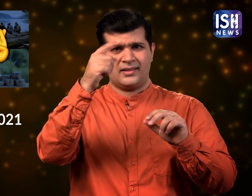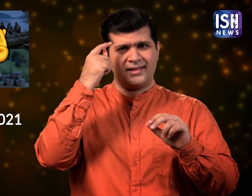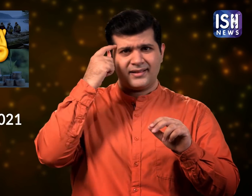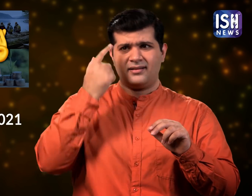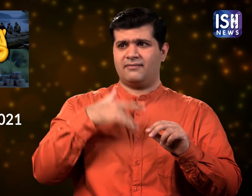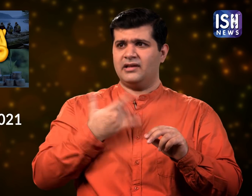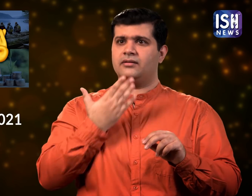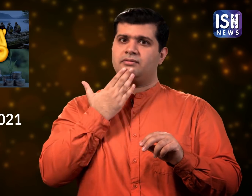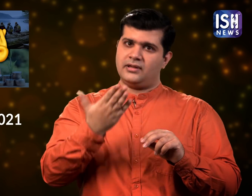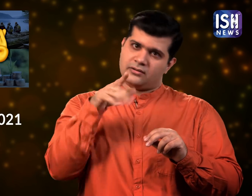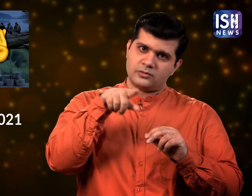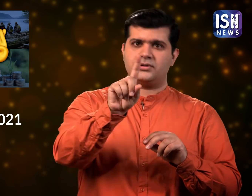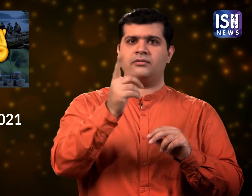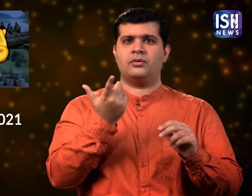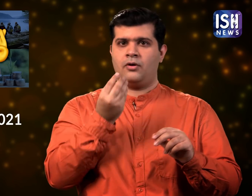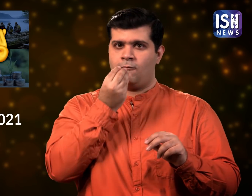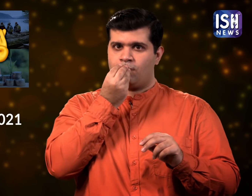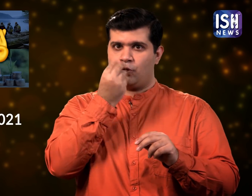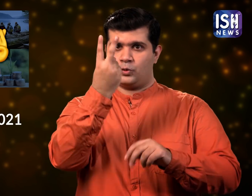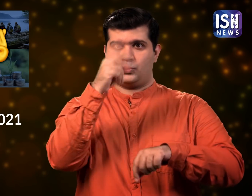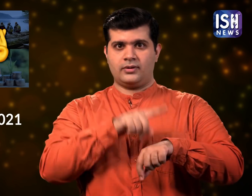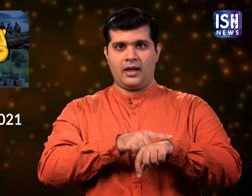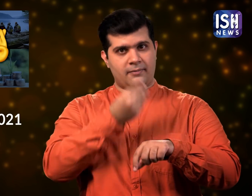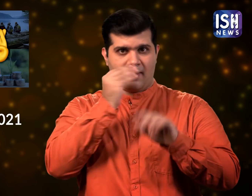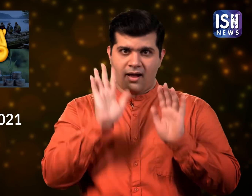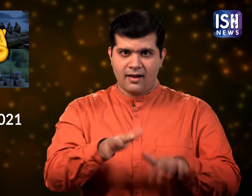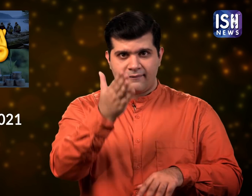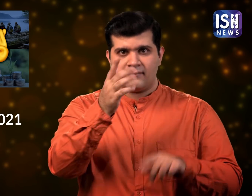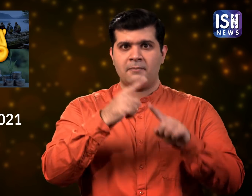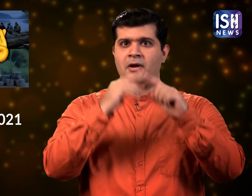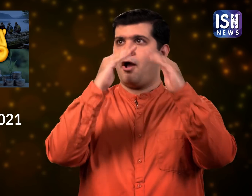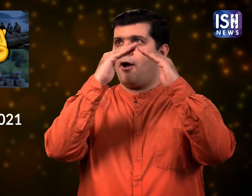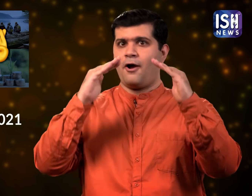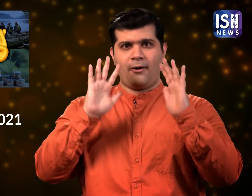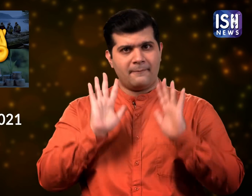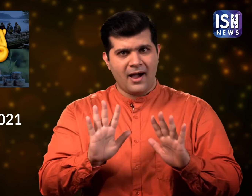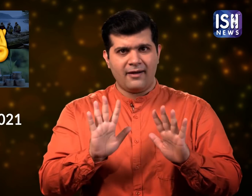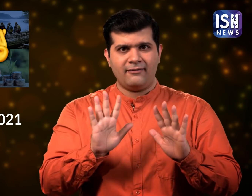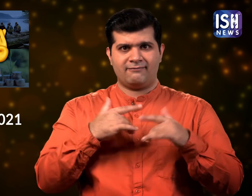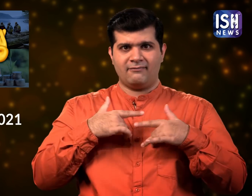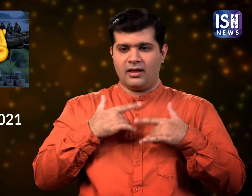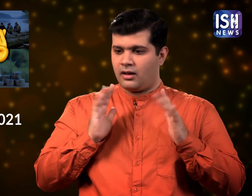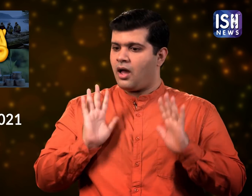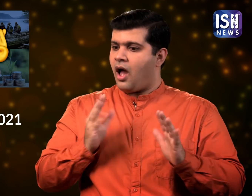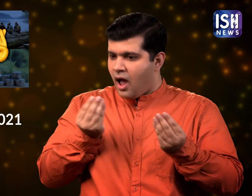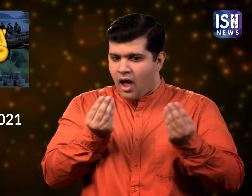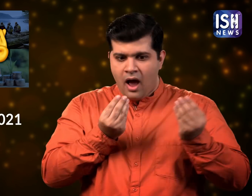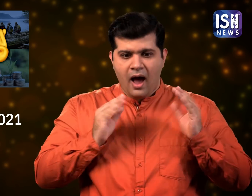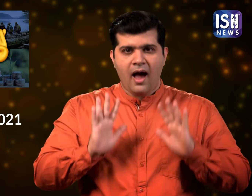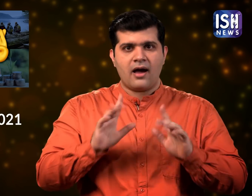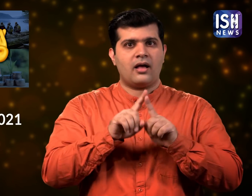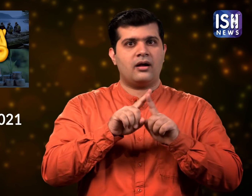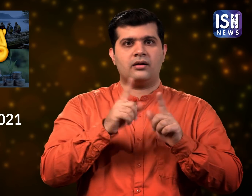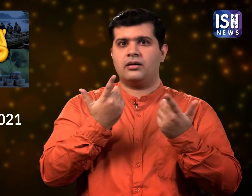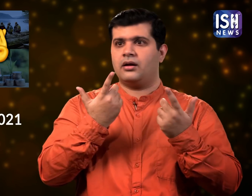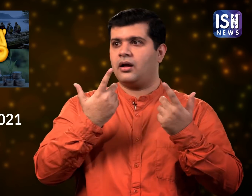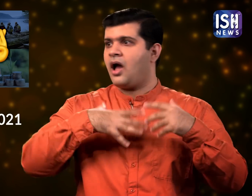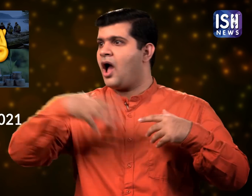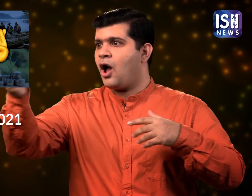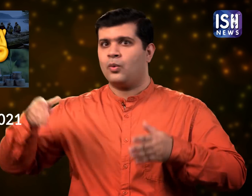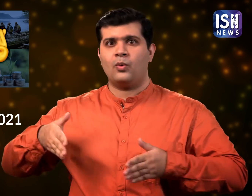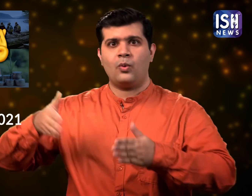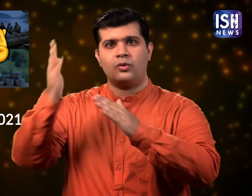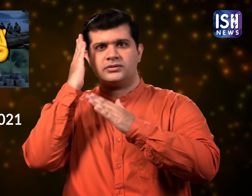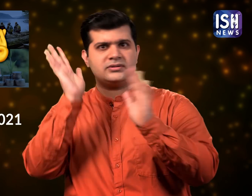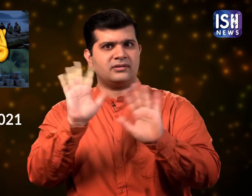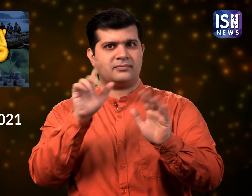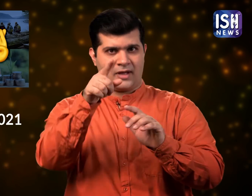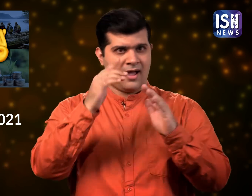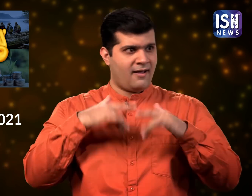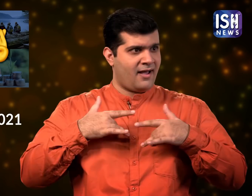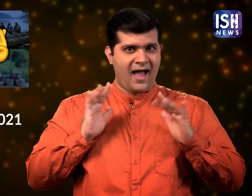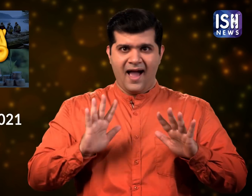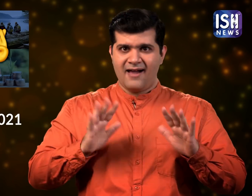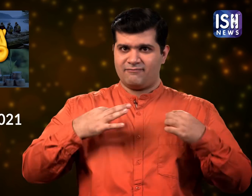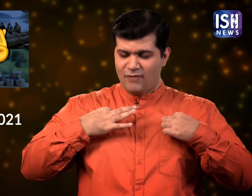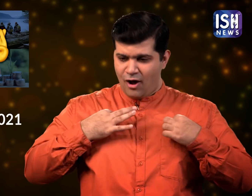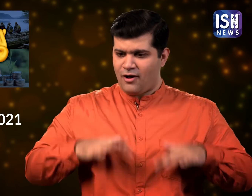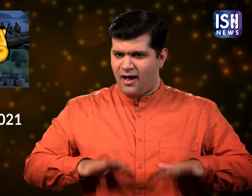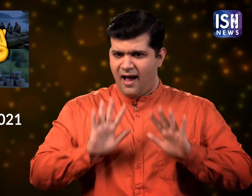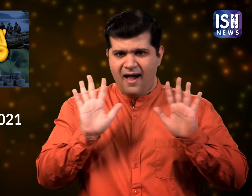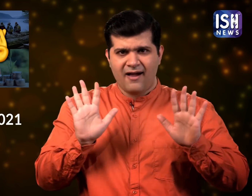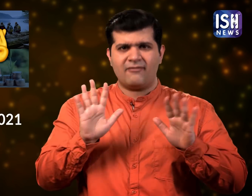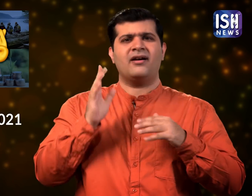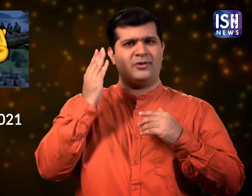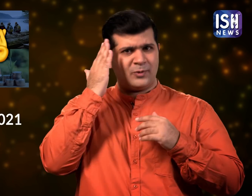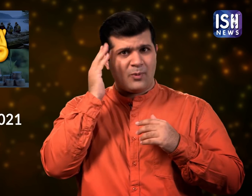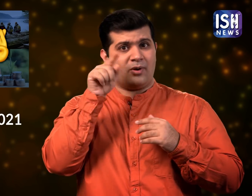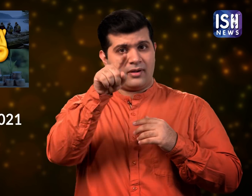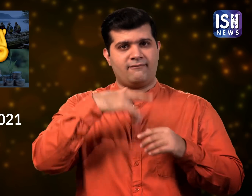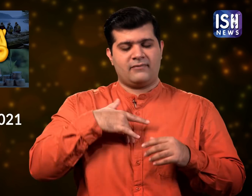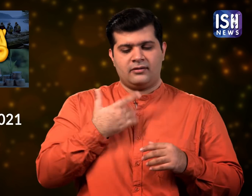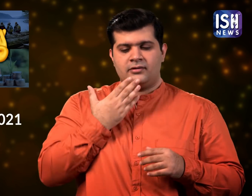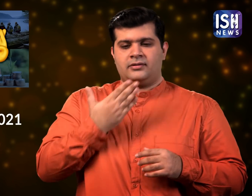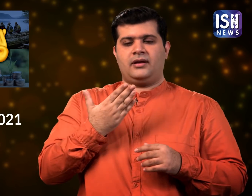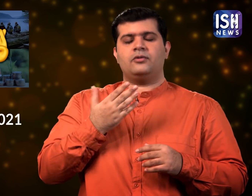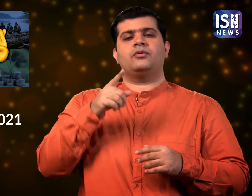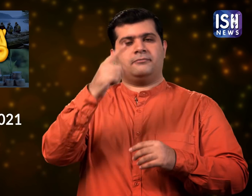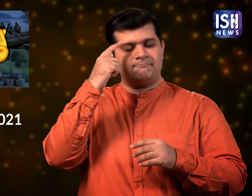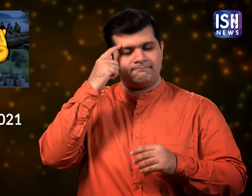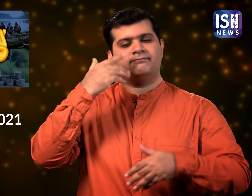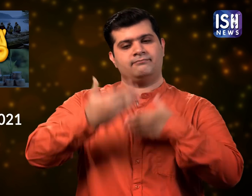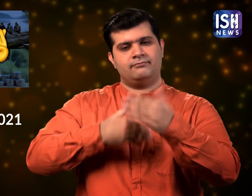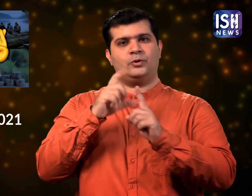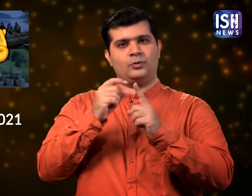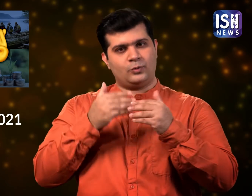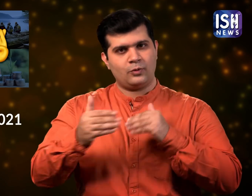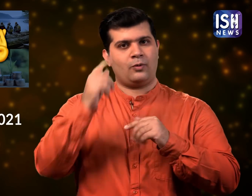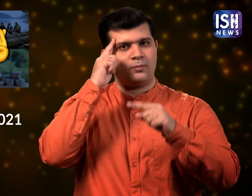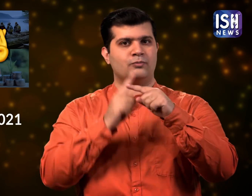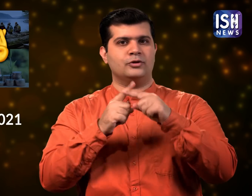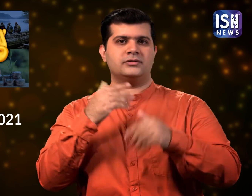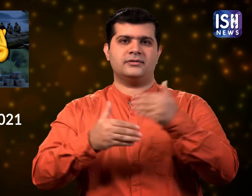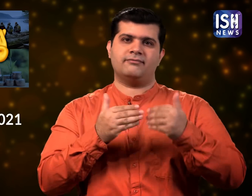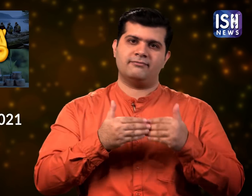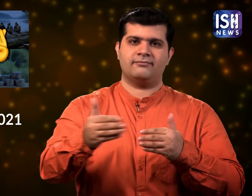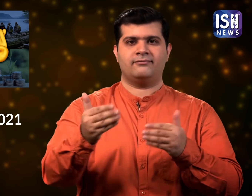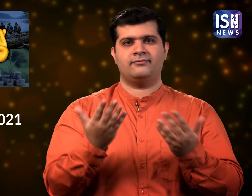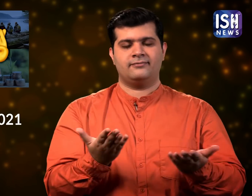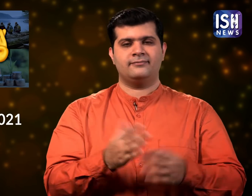Be grafetul for what you have like two time meal, house etc. Be thankful for all that you have.